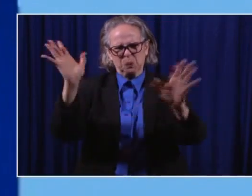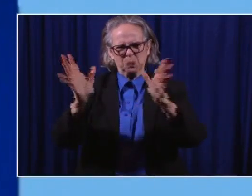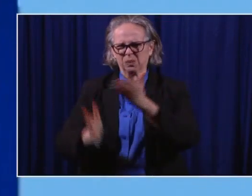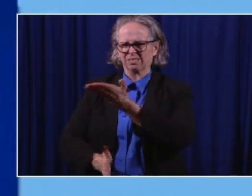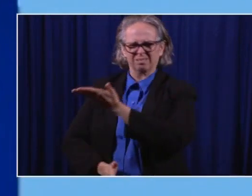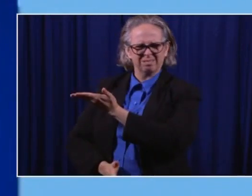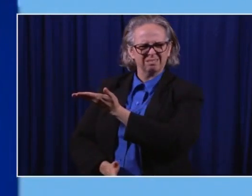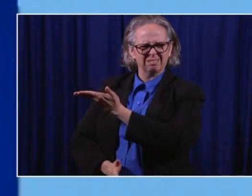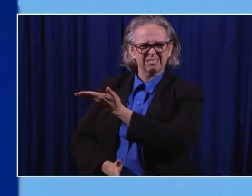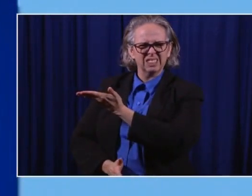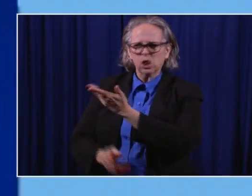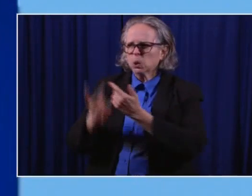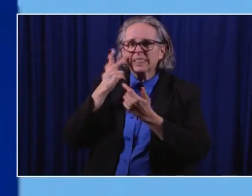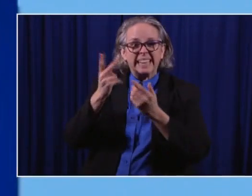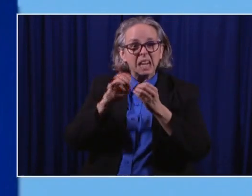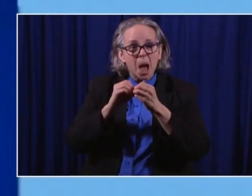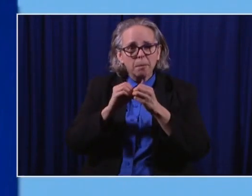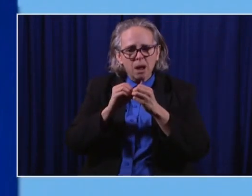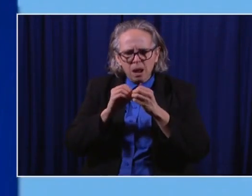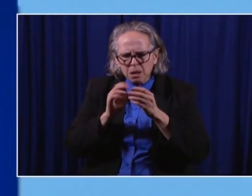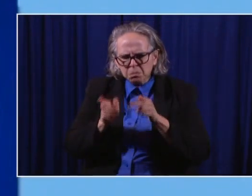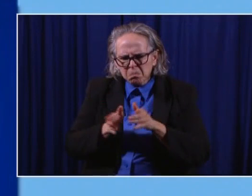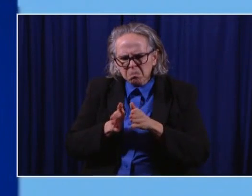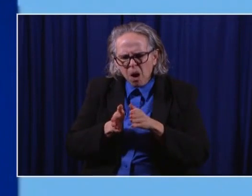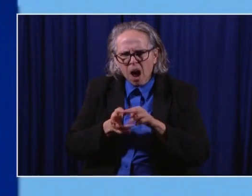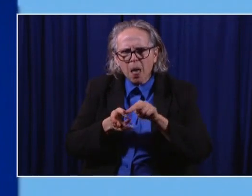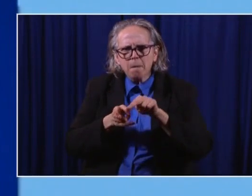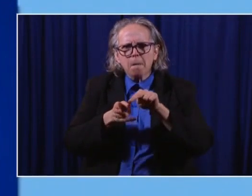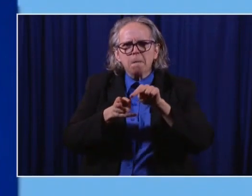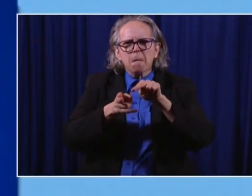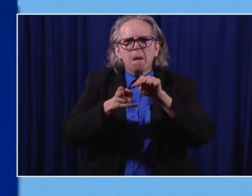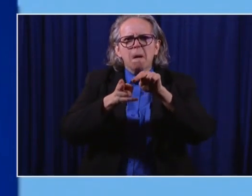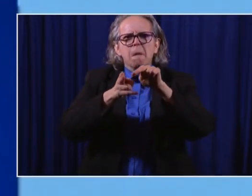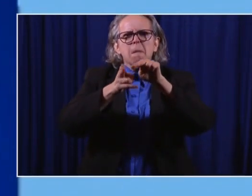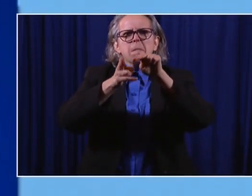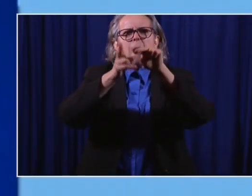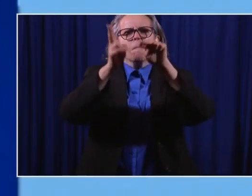INSTANT LEVELS SET BY THE CDC. LET'S FOCUS IN THE TOP 20. THESE ARE ASTRONOMICAL NUMBERS.